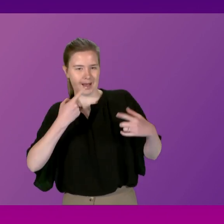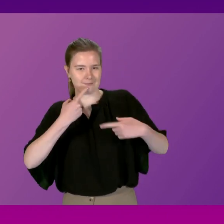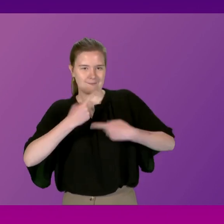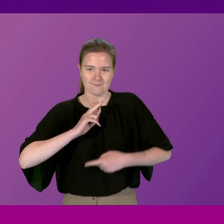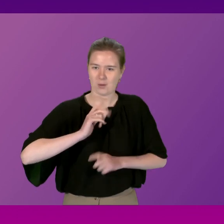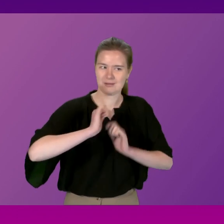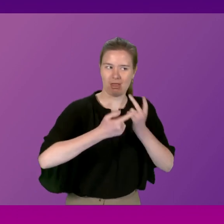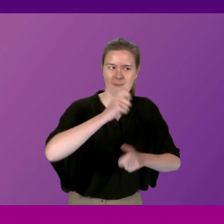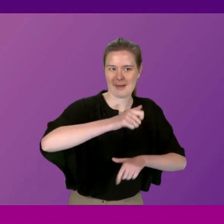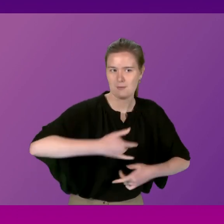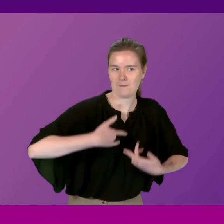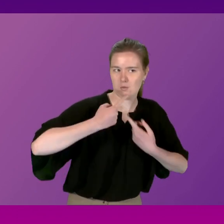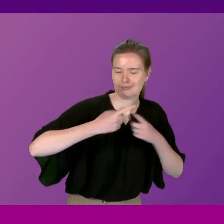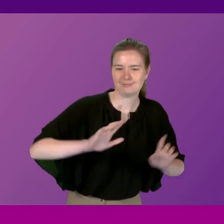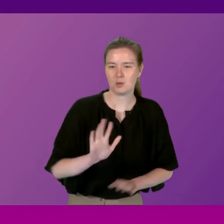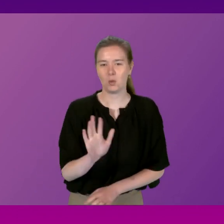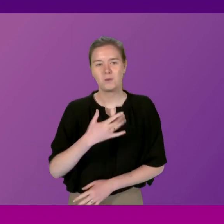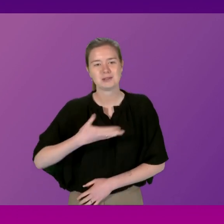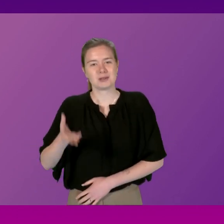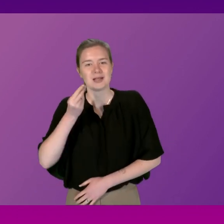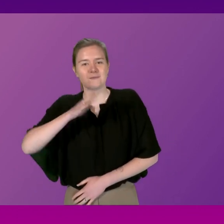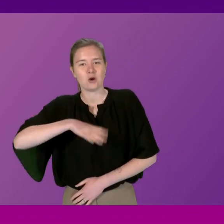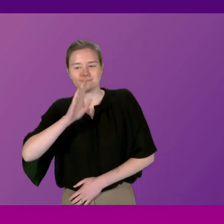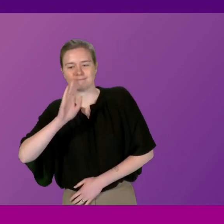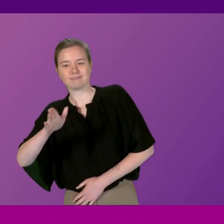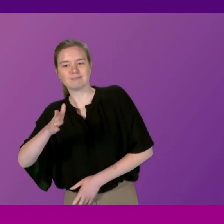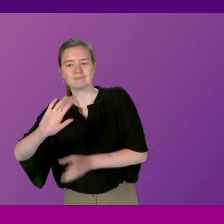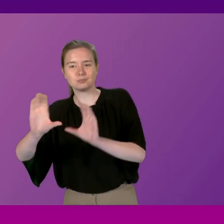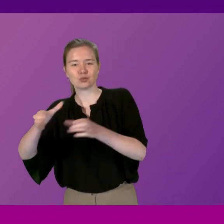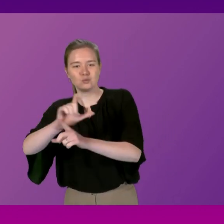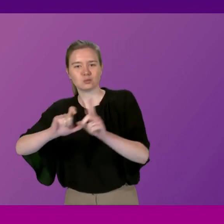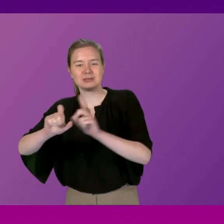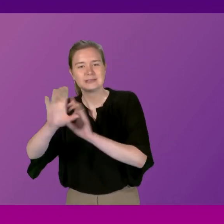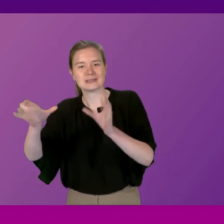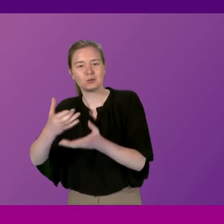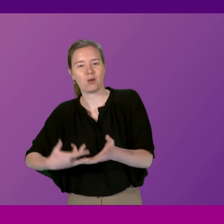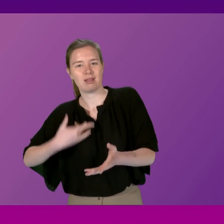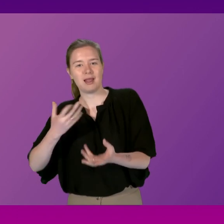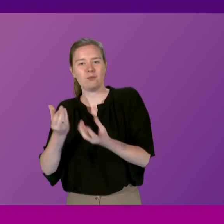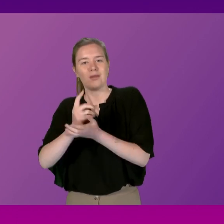so important that we hear directly from those who live with disabilities.